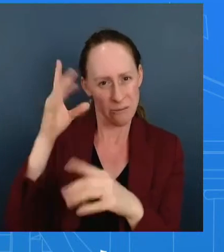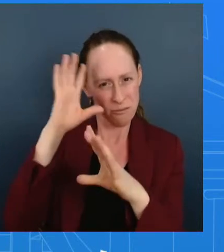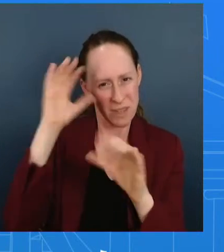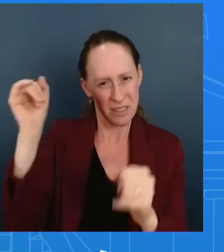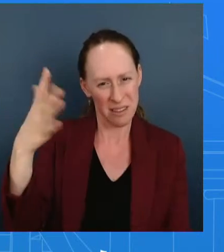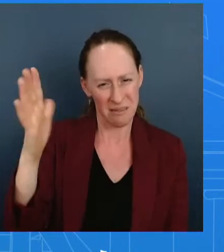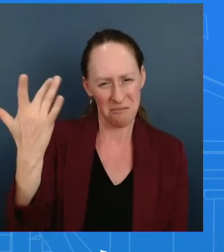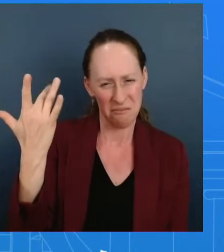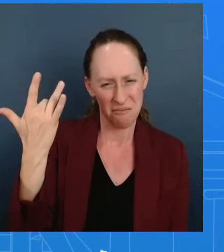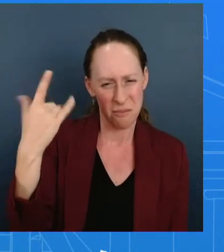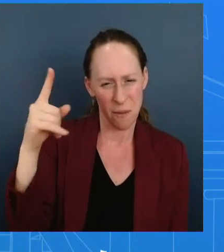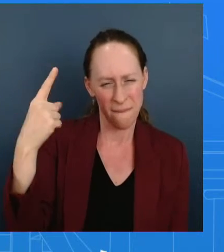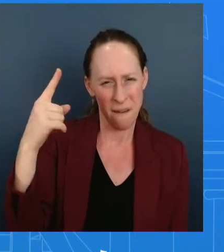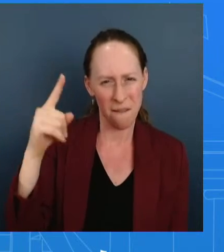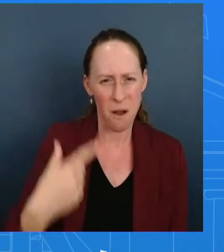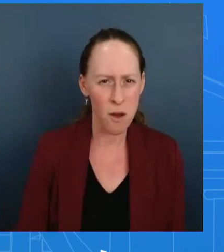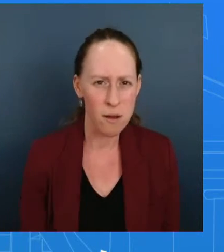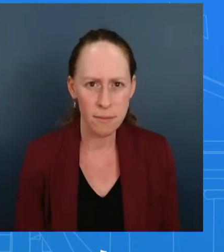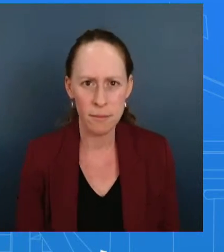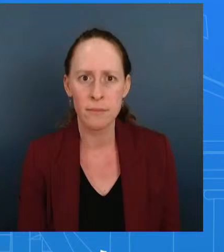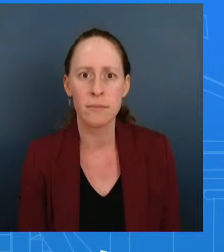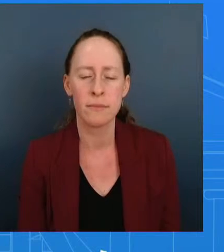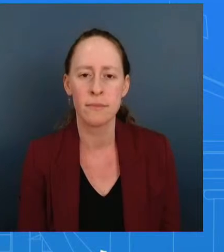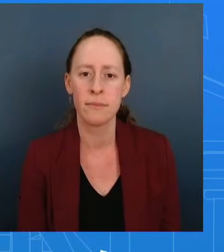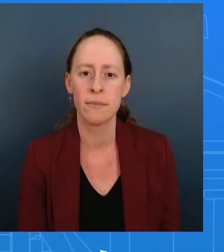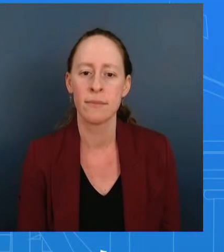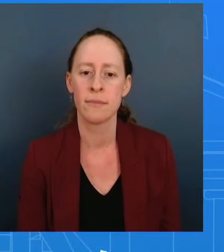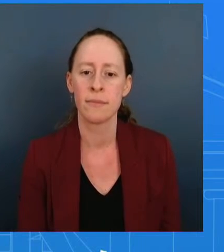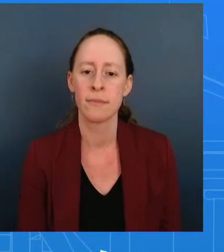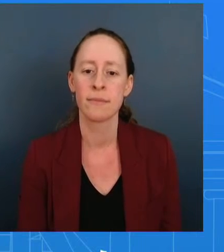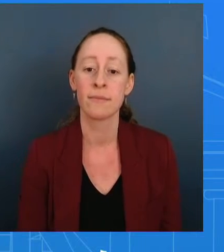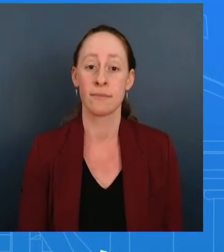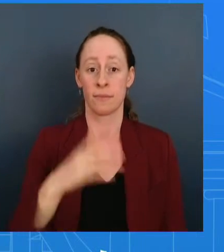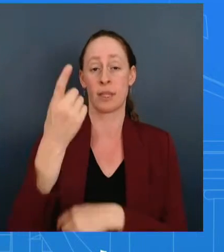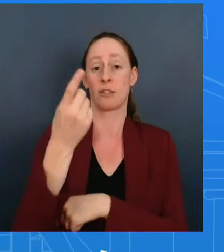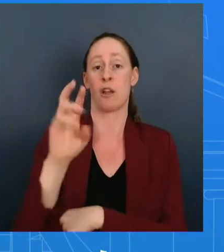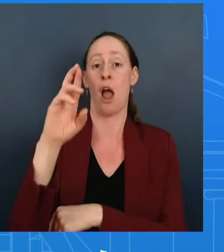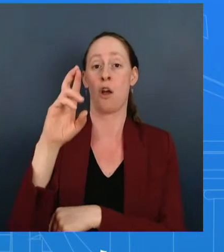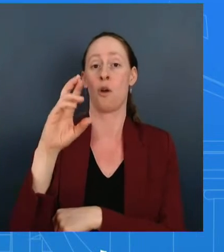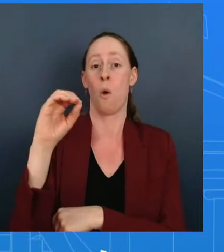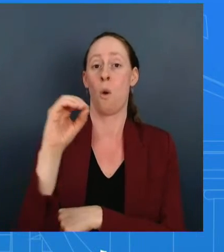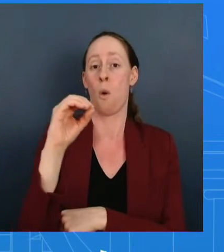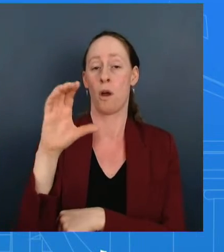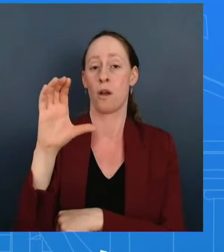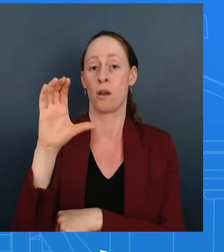leads the medical unit. He is literally -- The Press: So, can he tell us? Ms. Jean-Pierre: -- he's literally the -- he leads the medical unit.